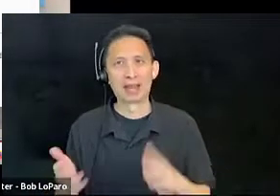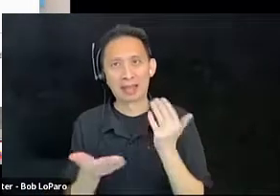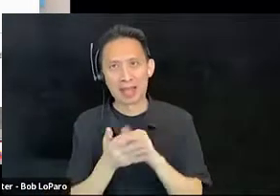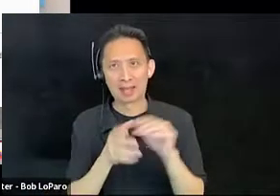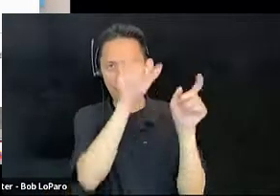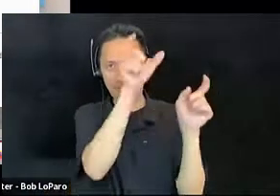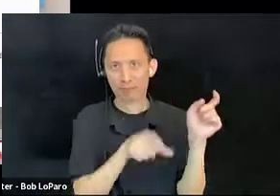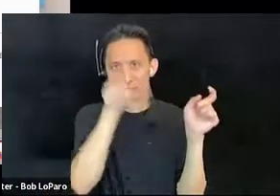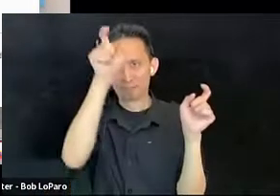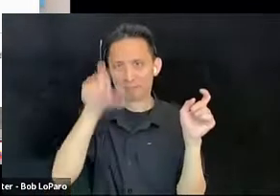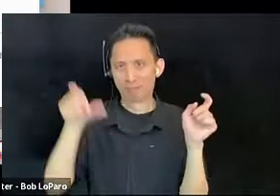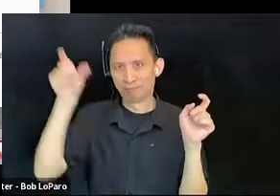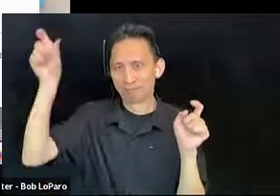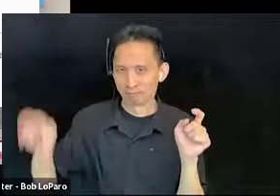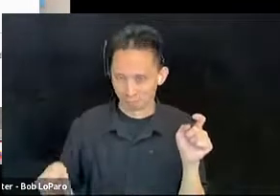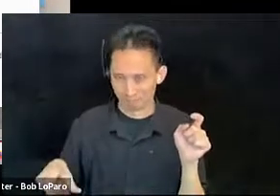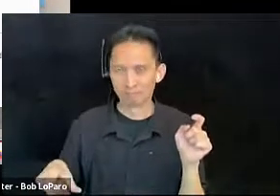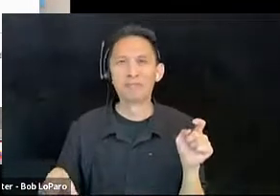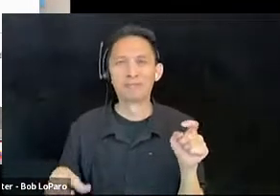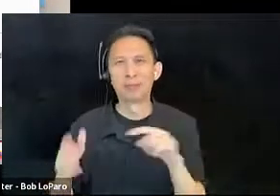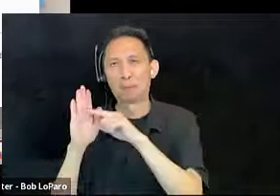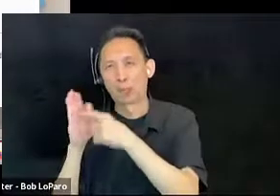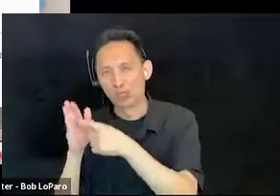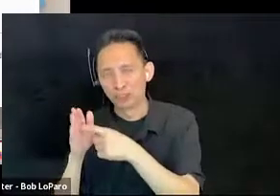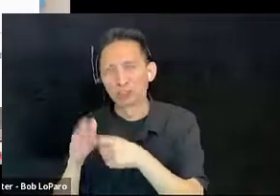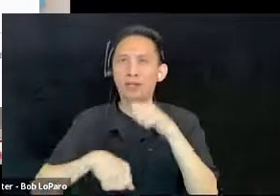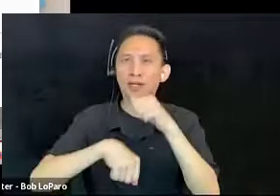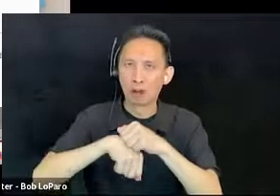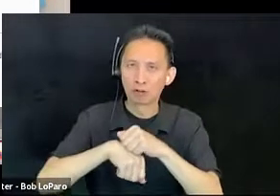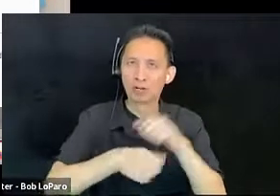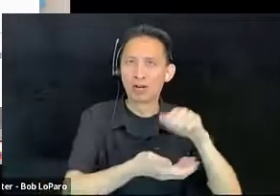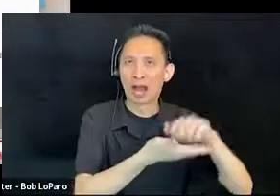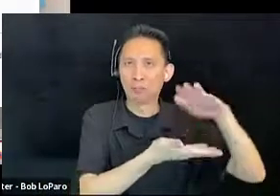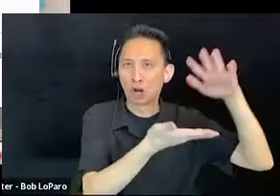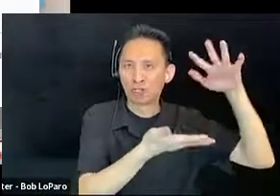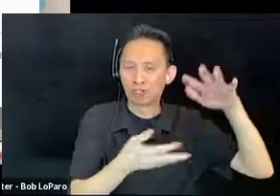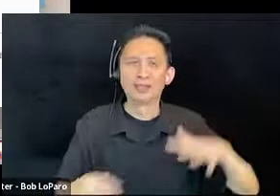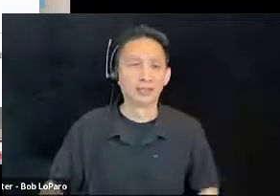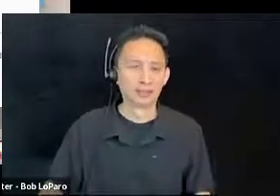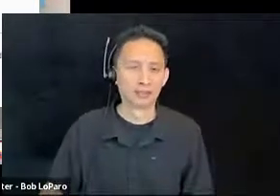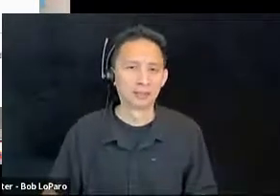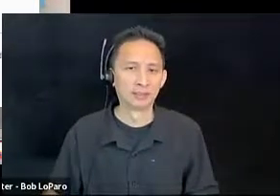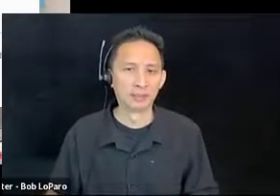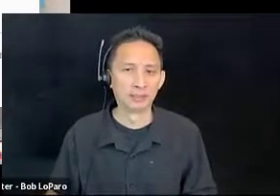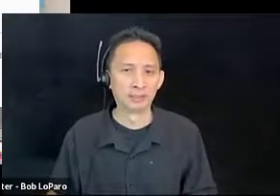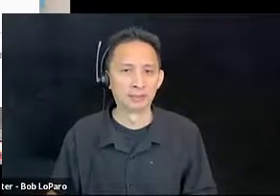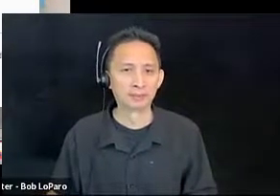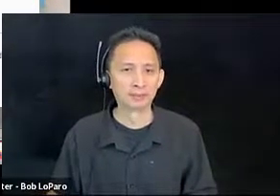Okay. Keeps going. And then you'll see at the bottom of each phase, we also have some considerations